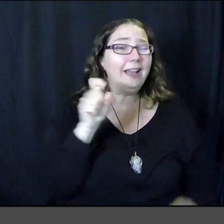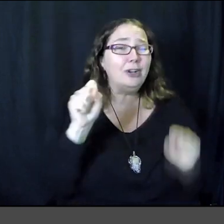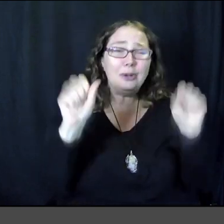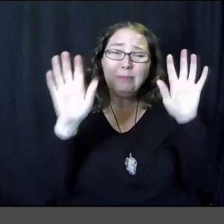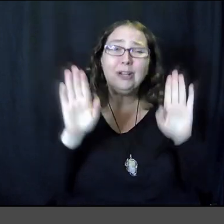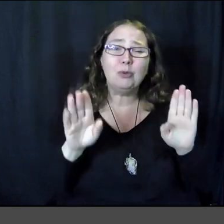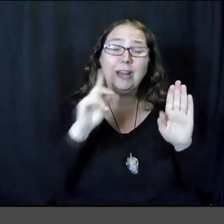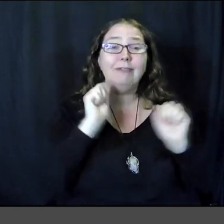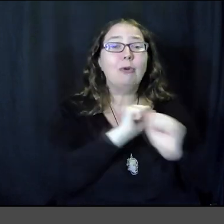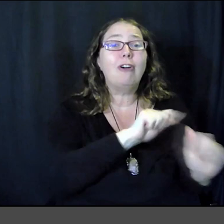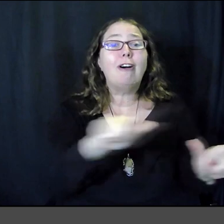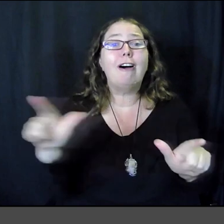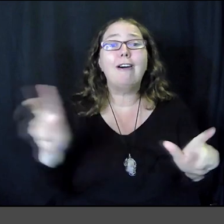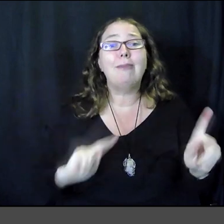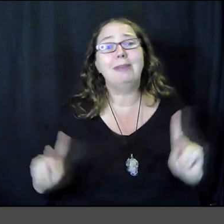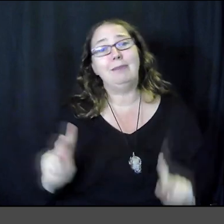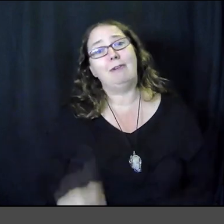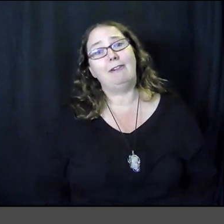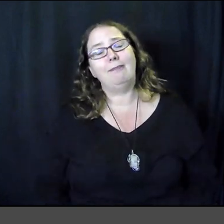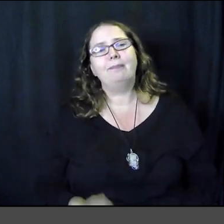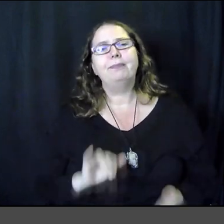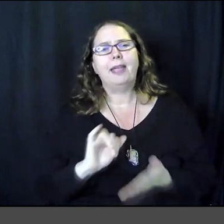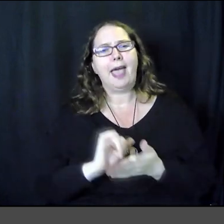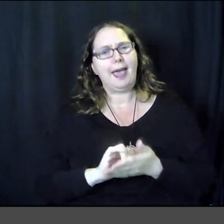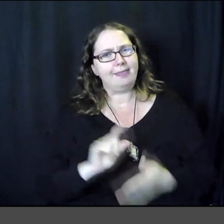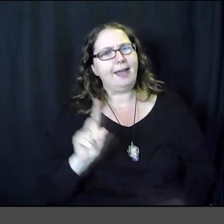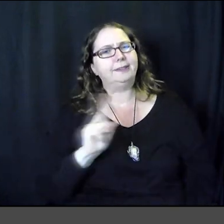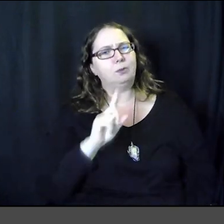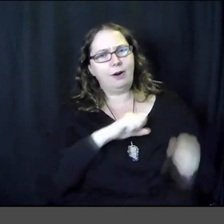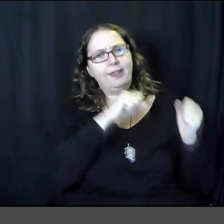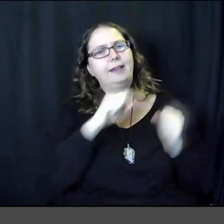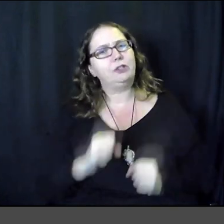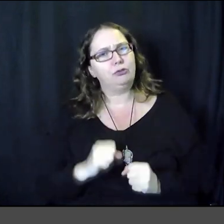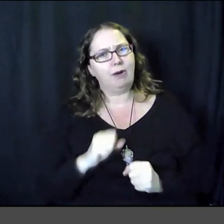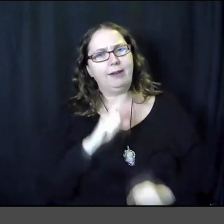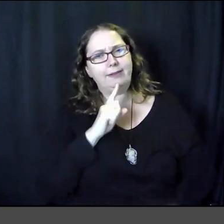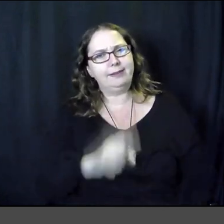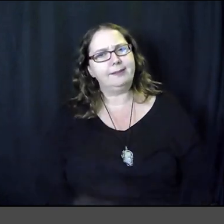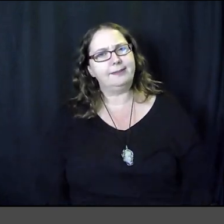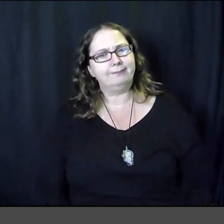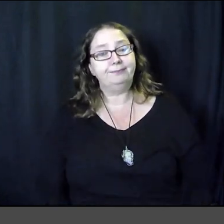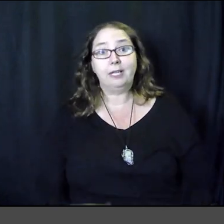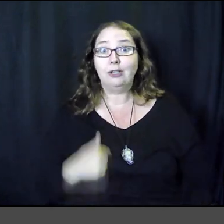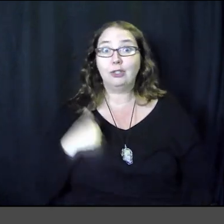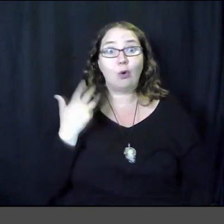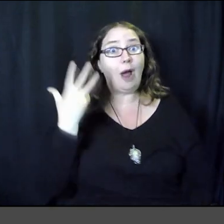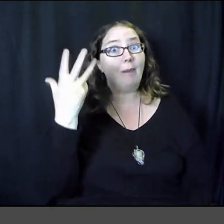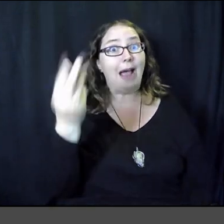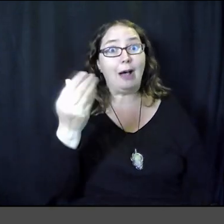AND THAT IS WHERE THAT STRENGTH IS. AND SO WHEN I'M OUT THERE ON THE ROAD, IN THE CLASSROOM